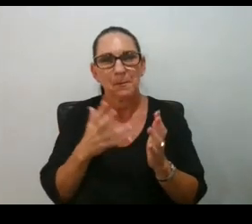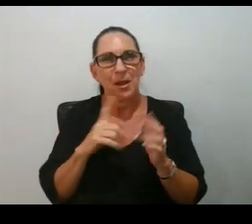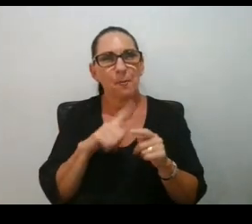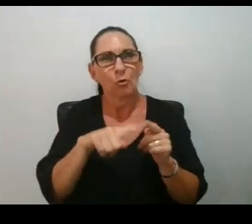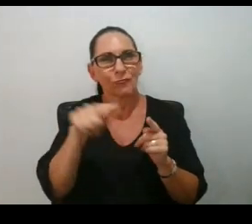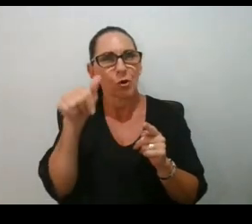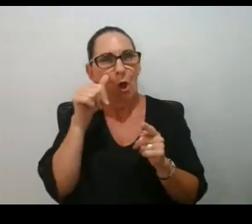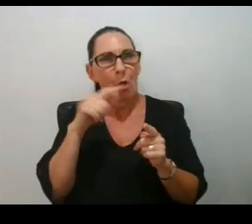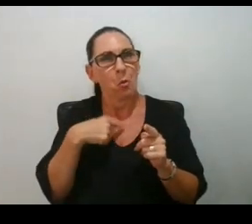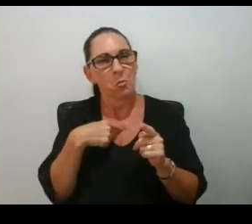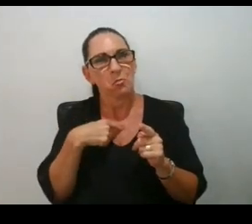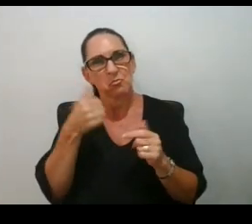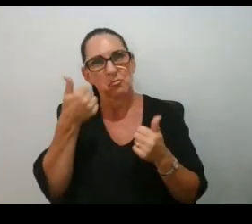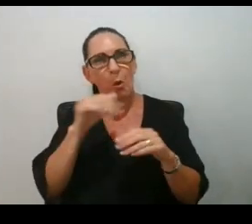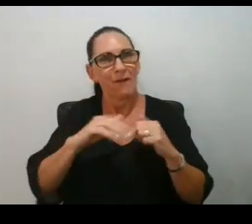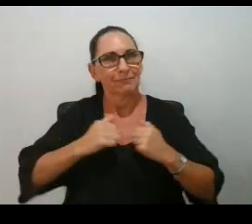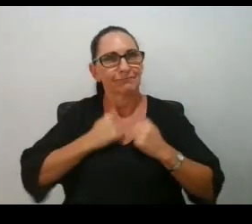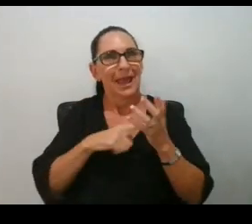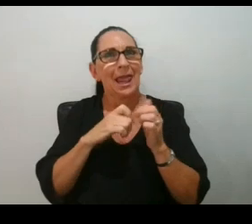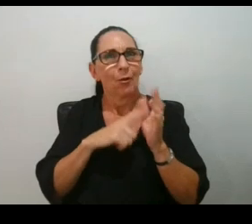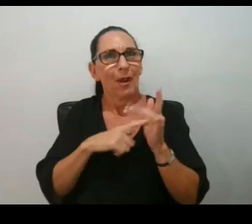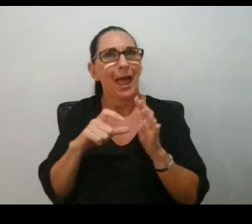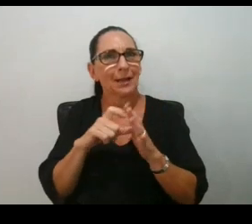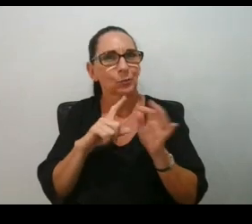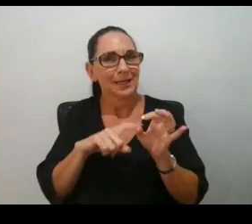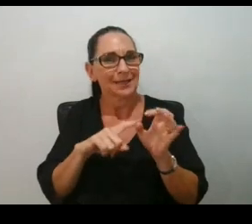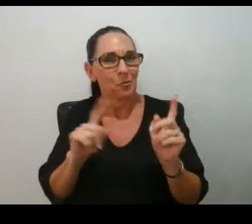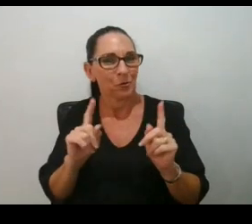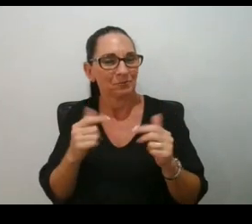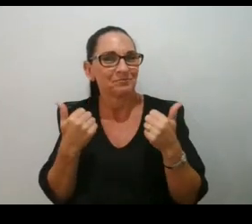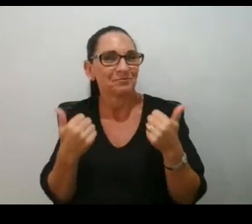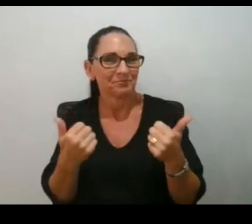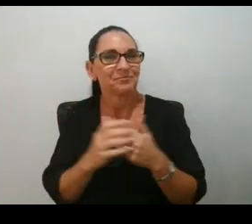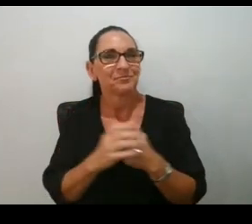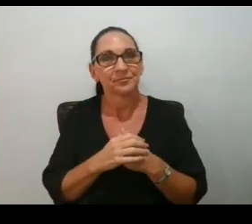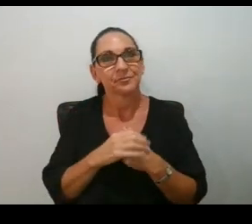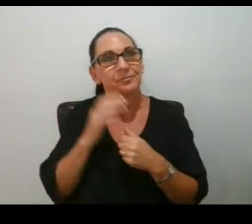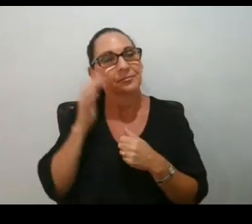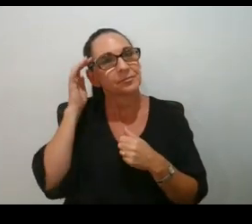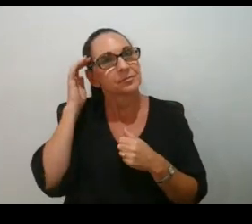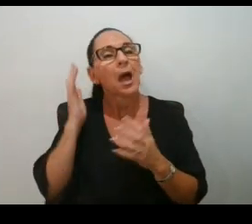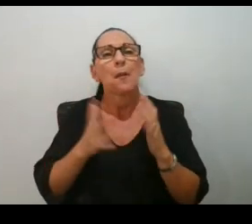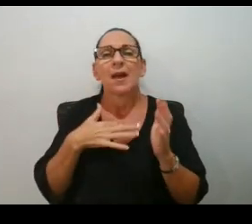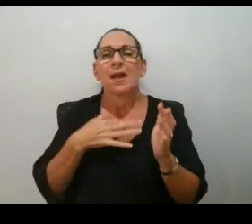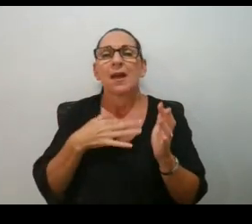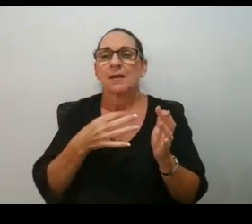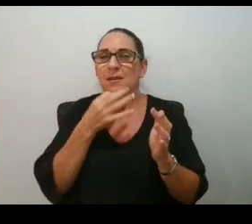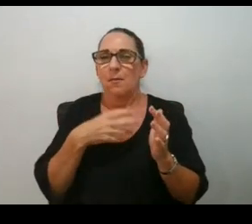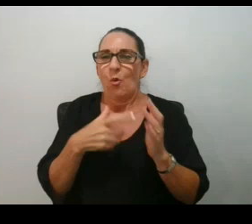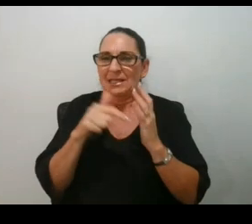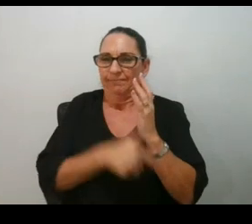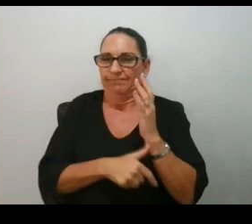fantastic thank you so much so um just a little bit about us more specifically so we've got 14